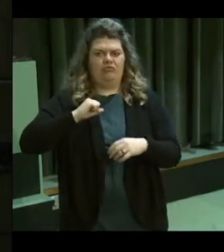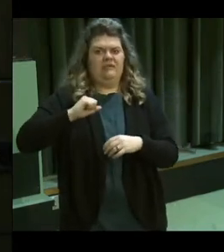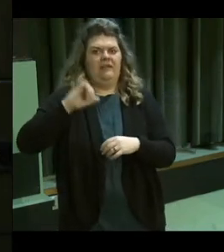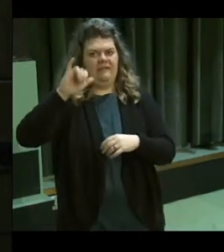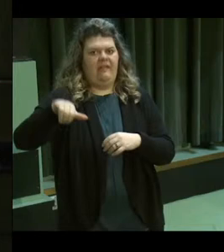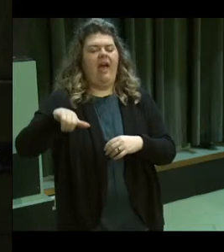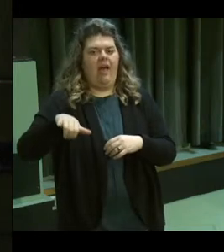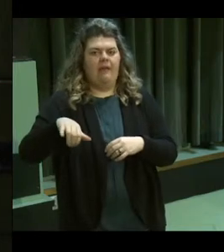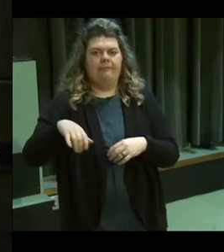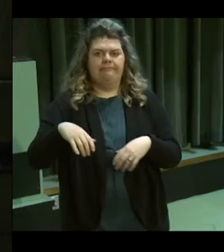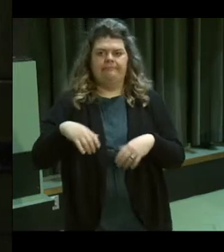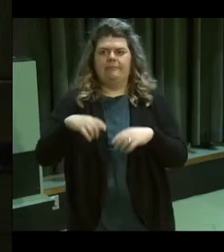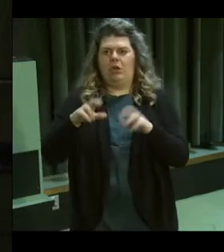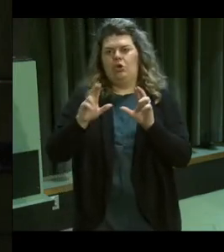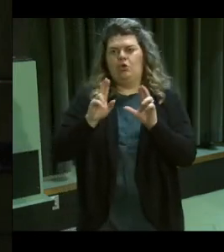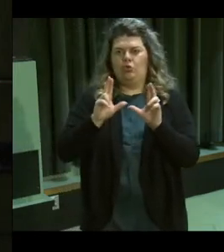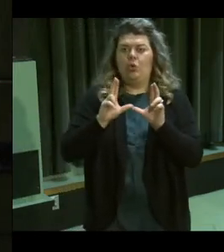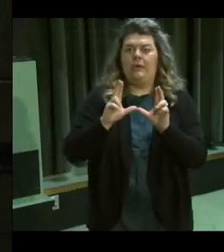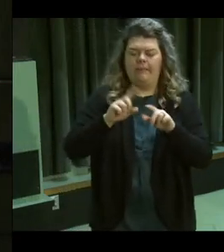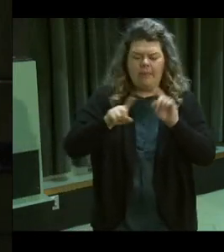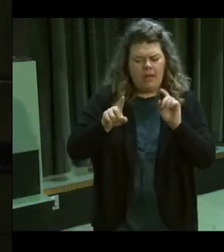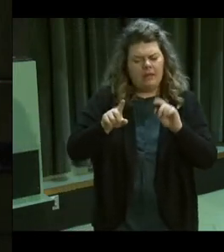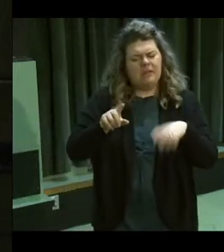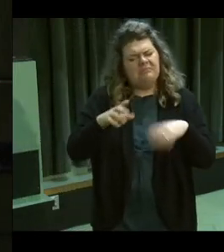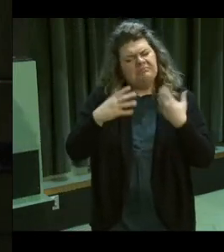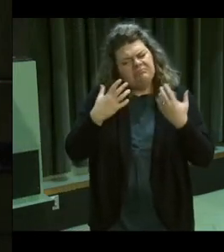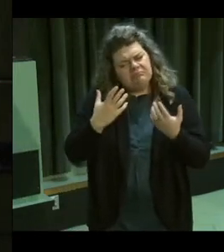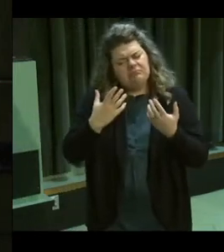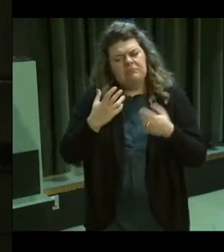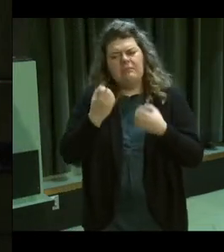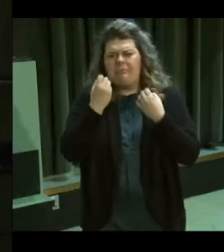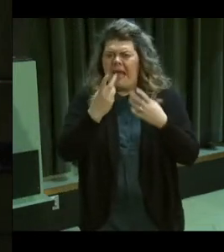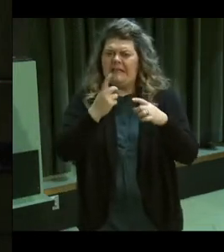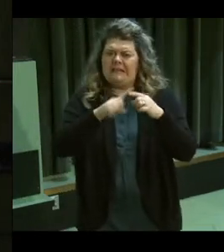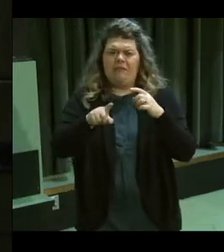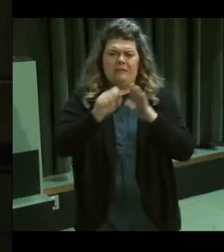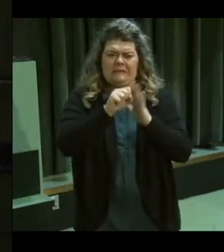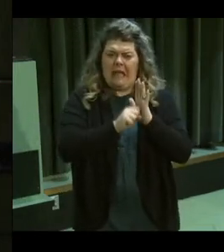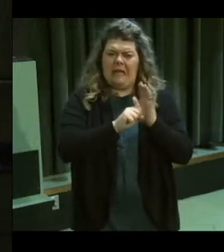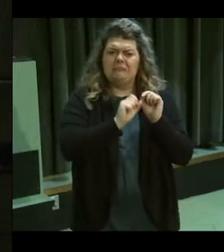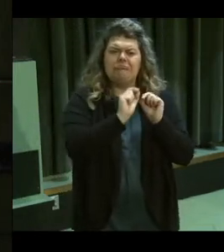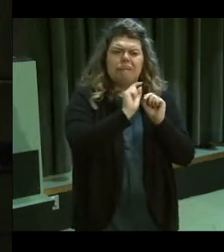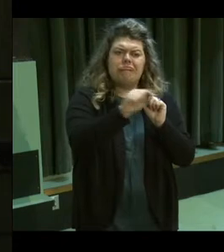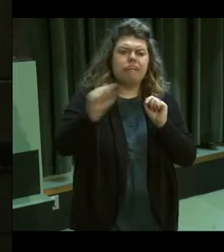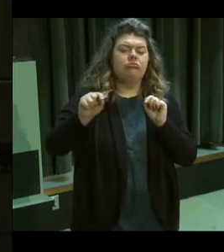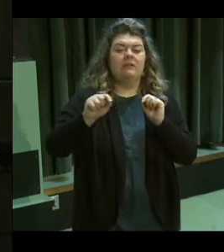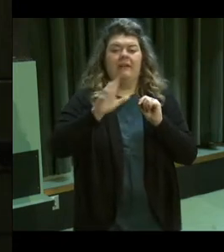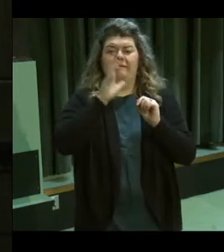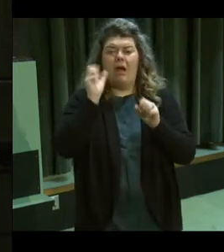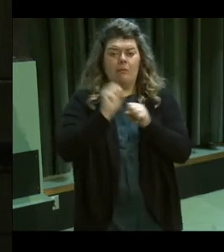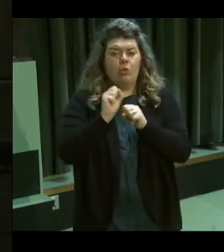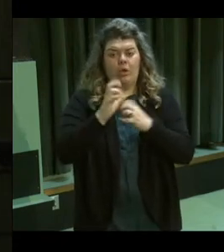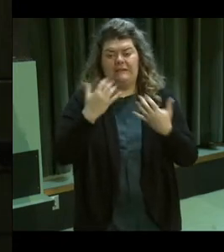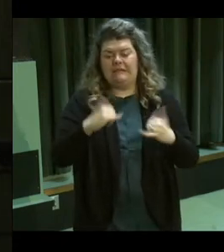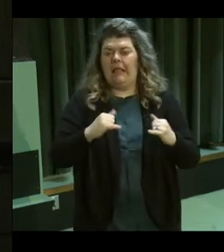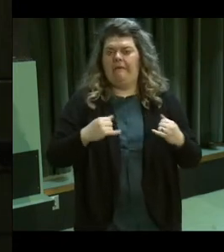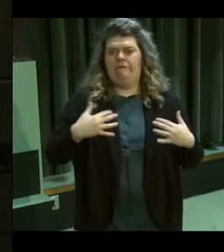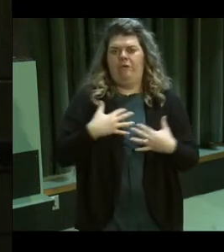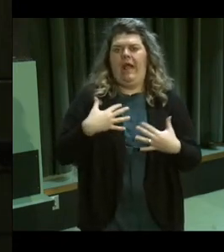know, it's it it in many